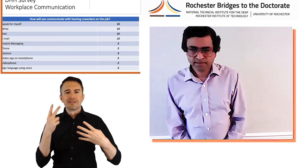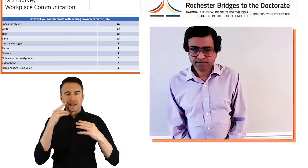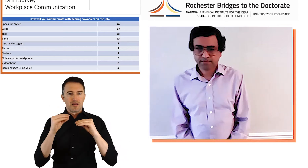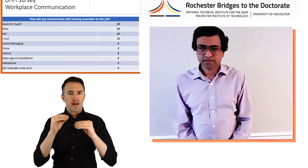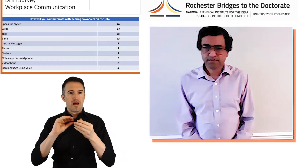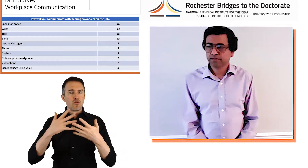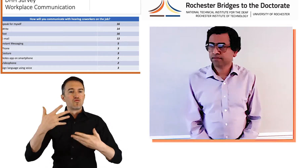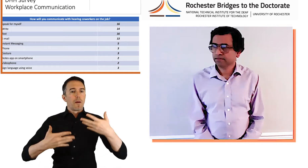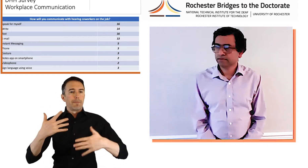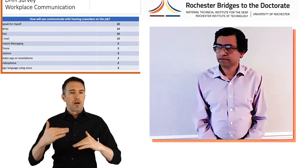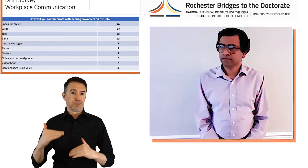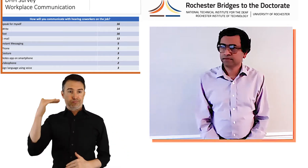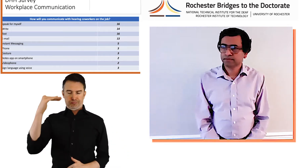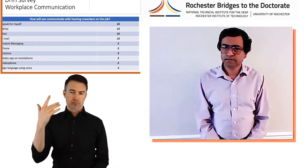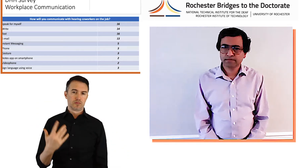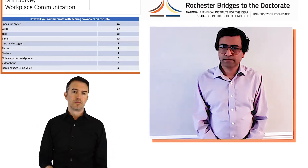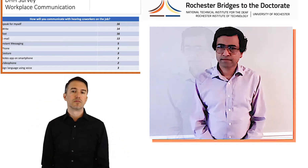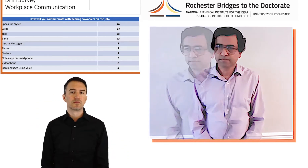There may be more in one category.